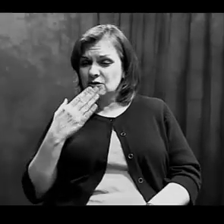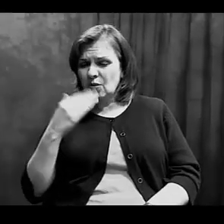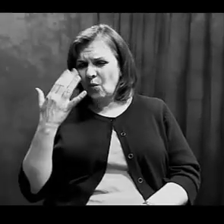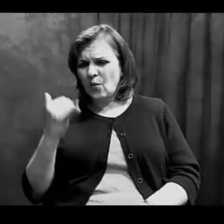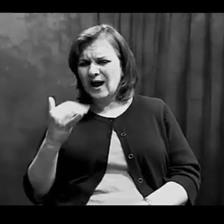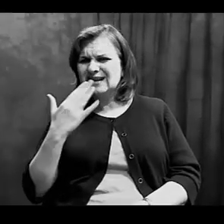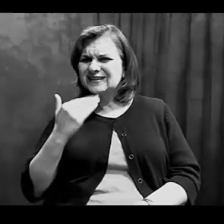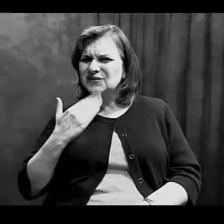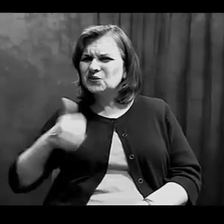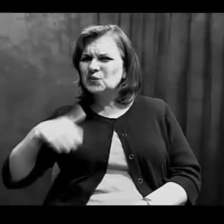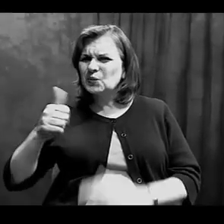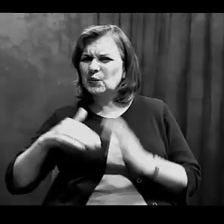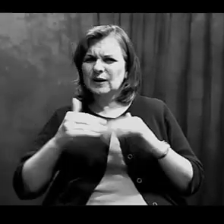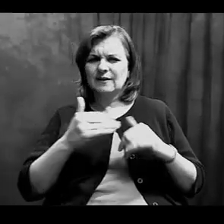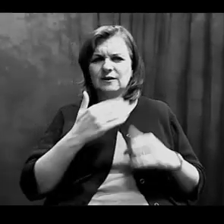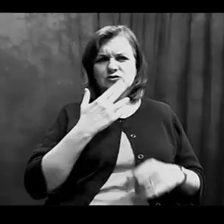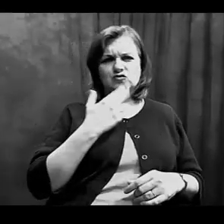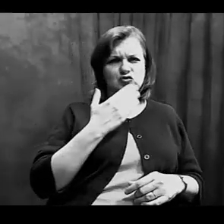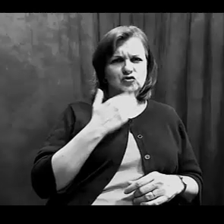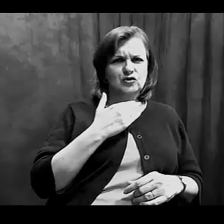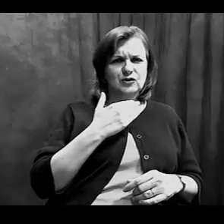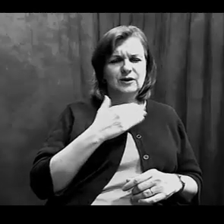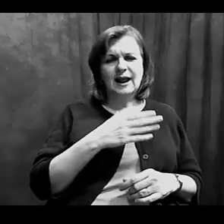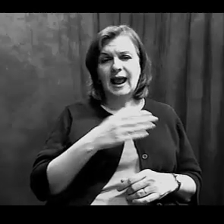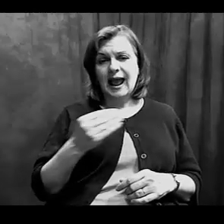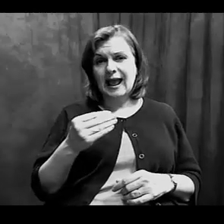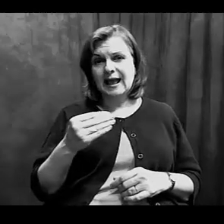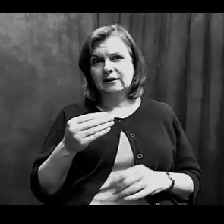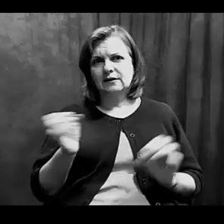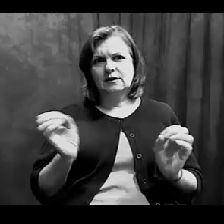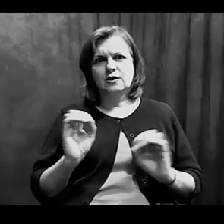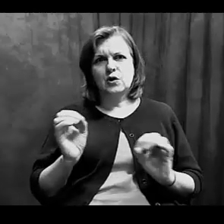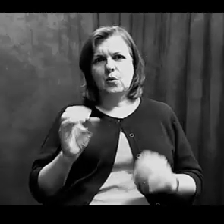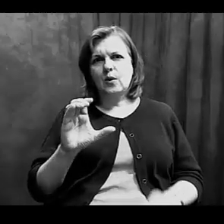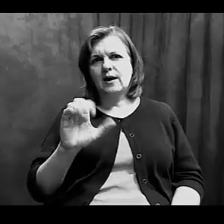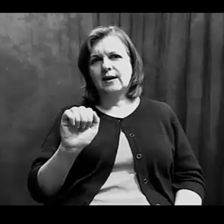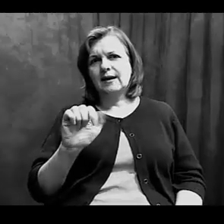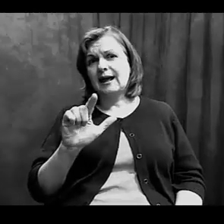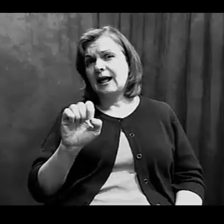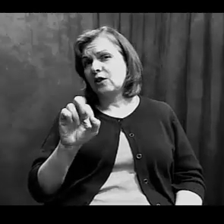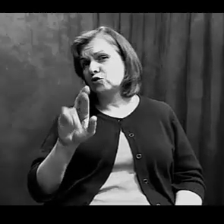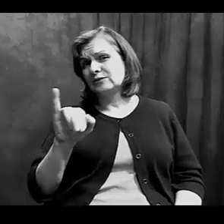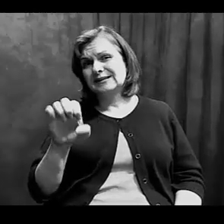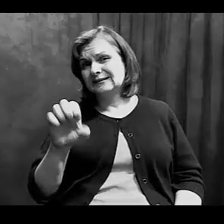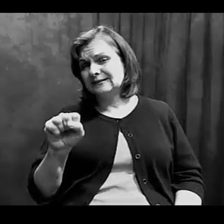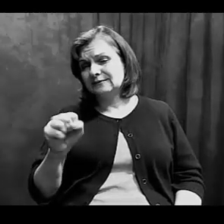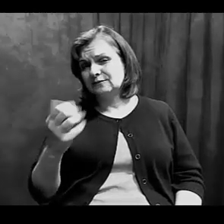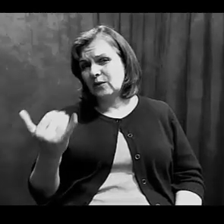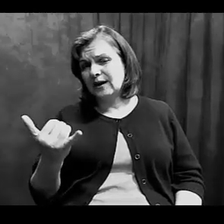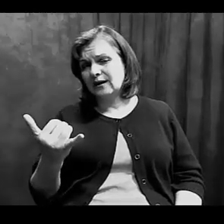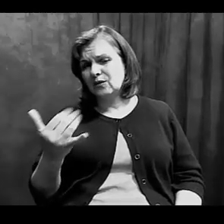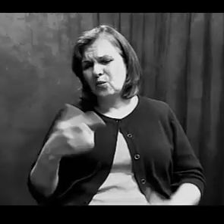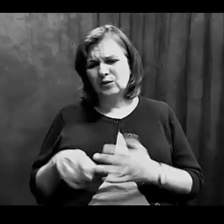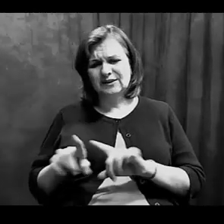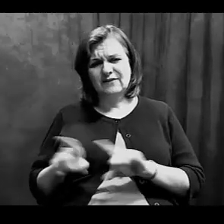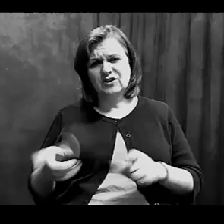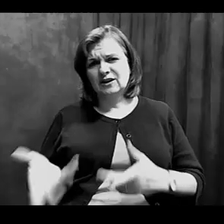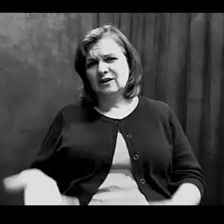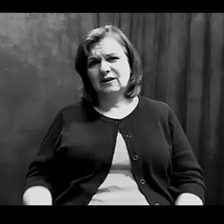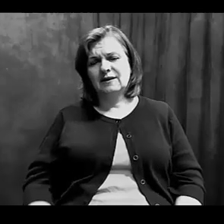so if it's made from sugar how can it be so much sweeter than sugar AND be no calories?